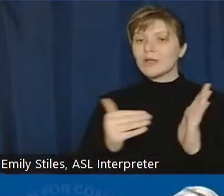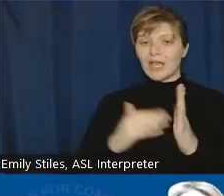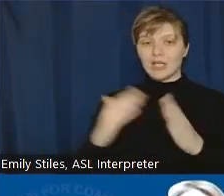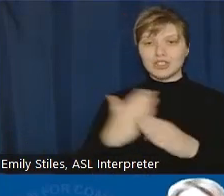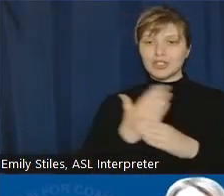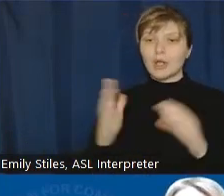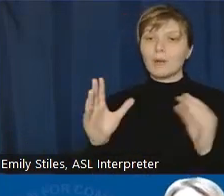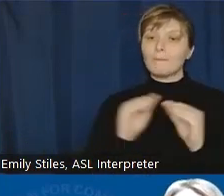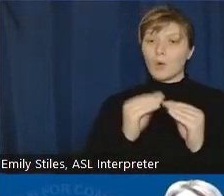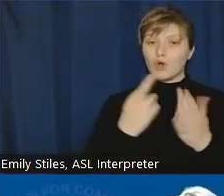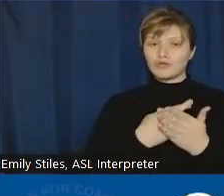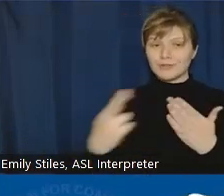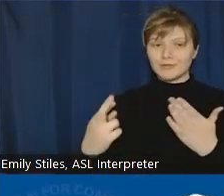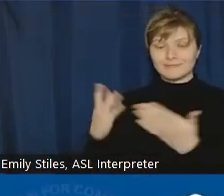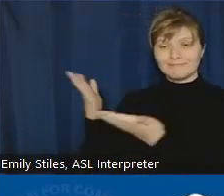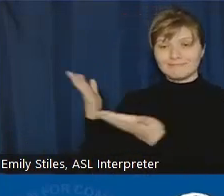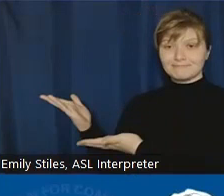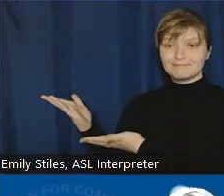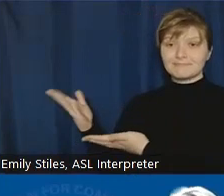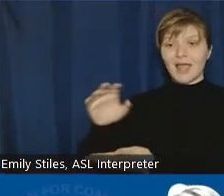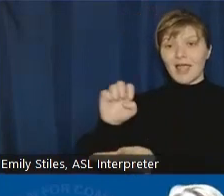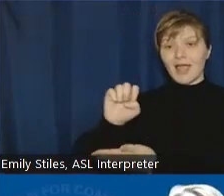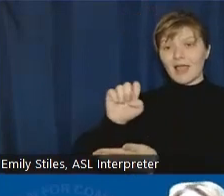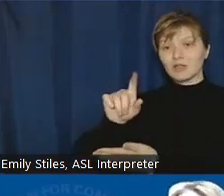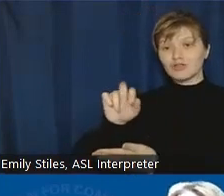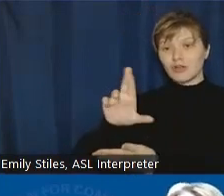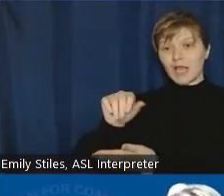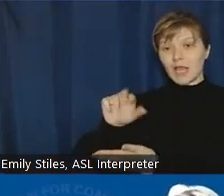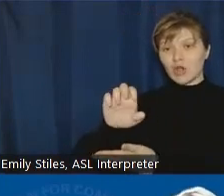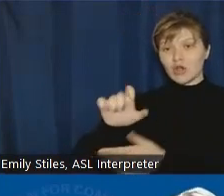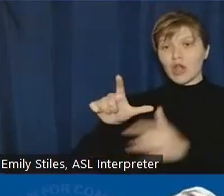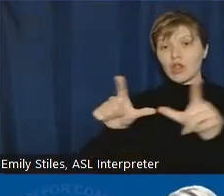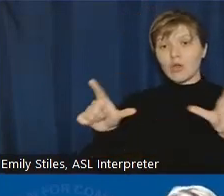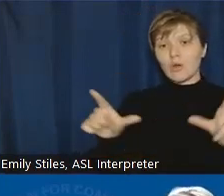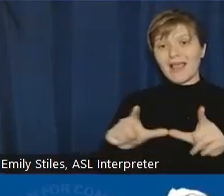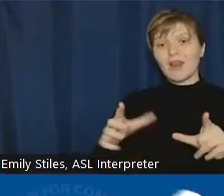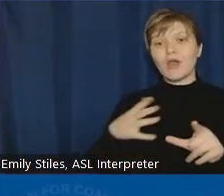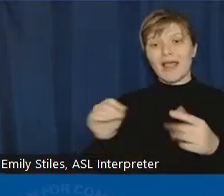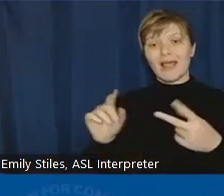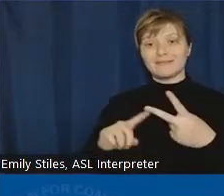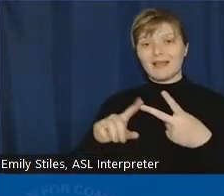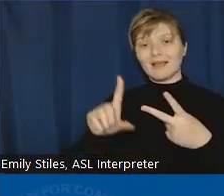Eldercare Locator and DIAL help older adults, people with disabilities and caregivers learn